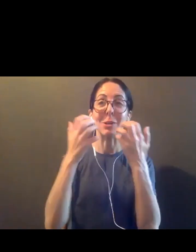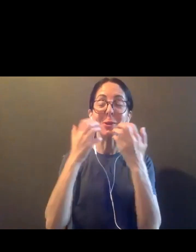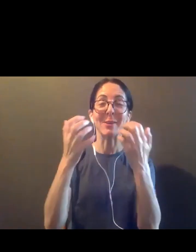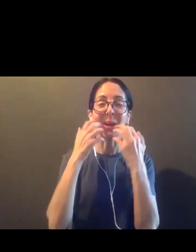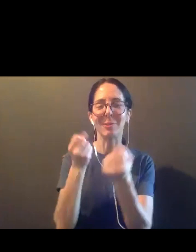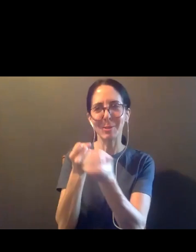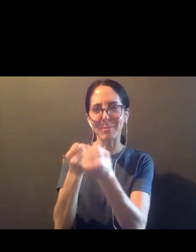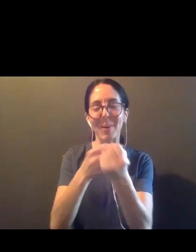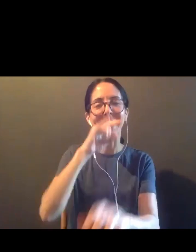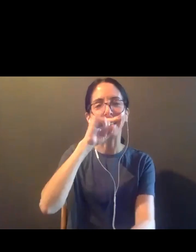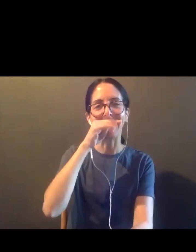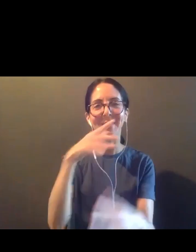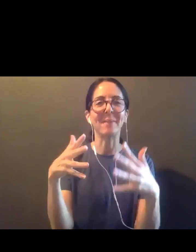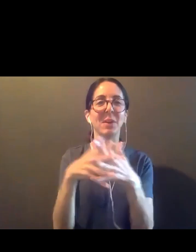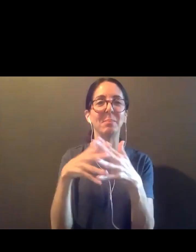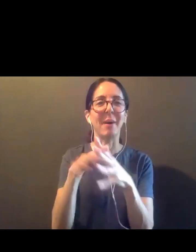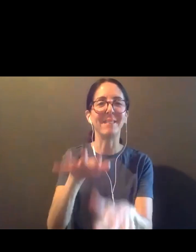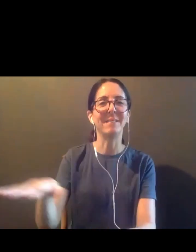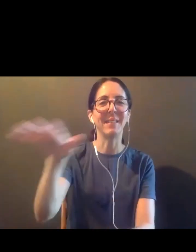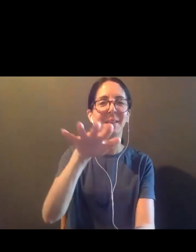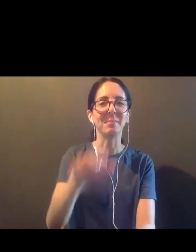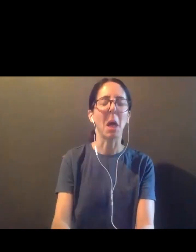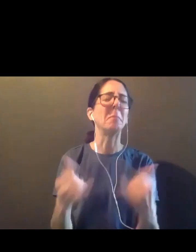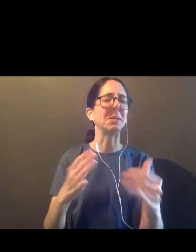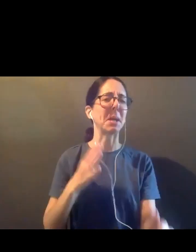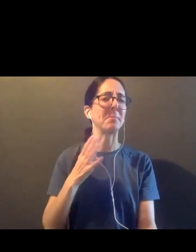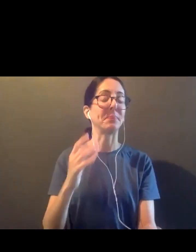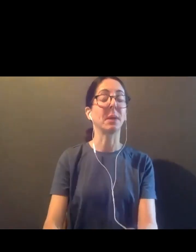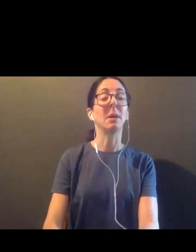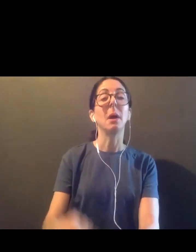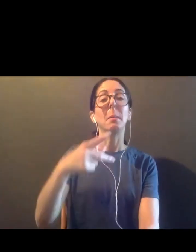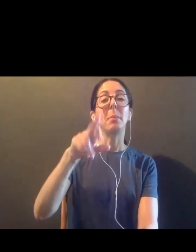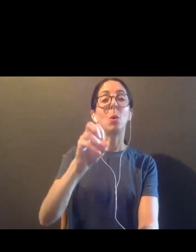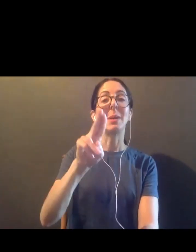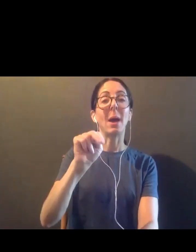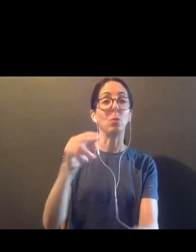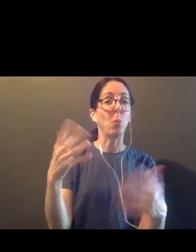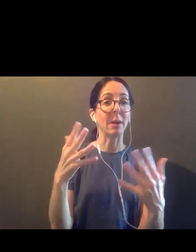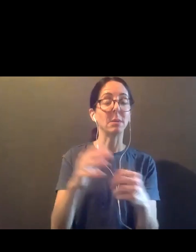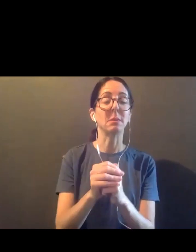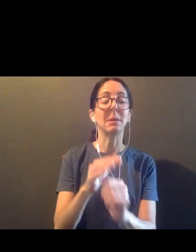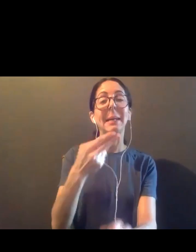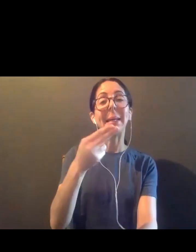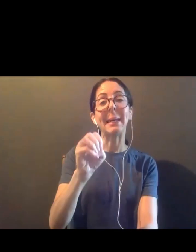football field. My pronouns are he and him.